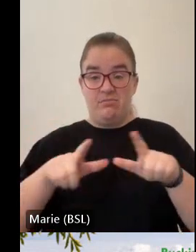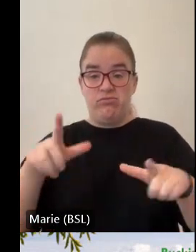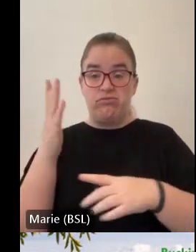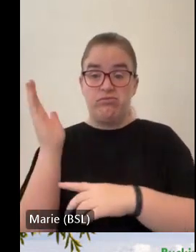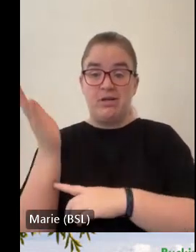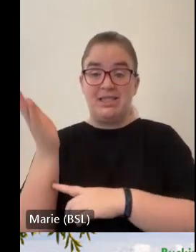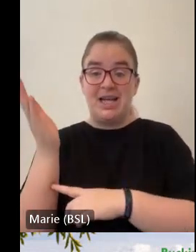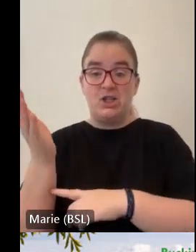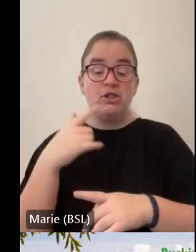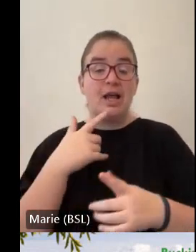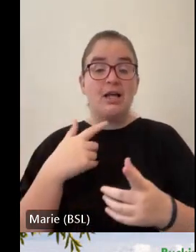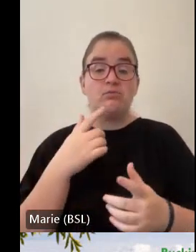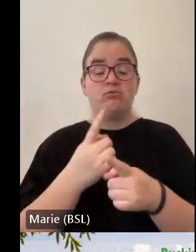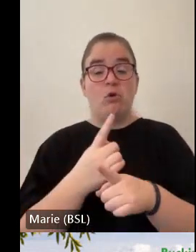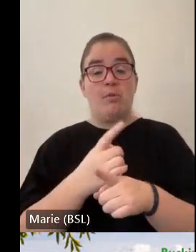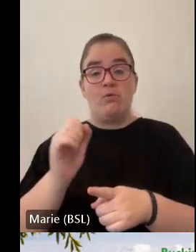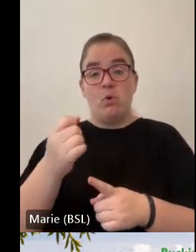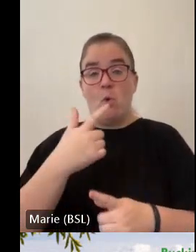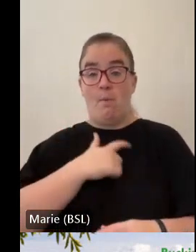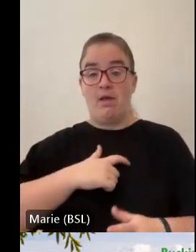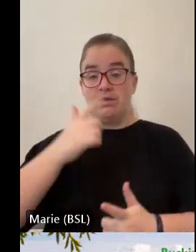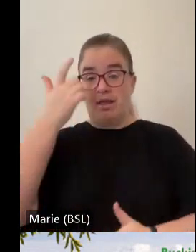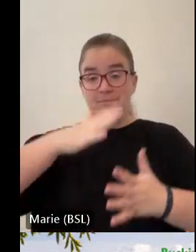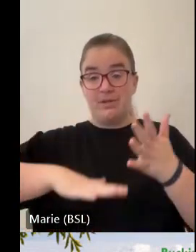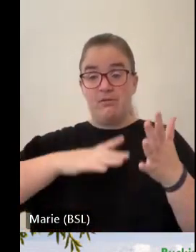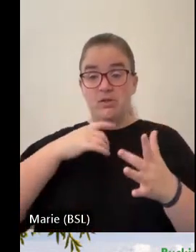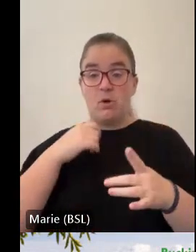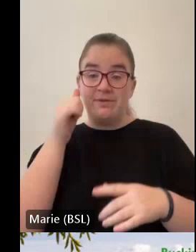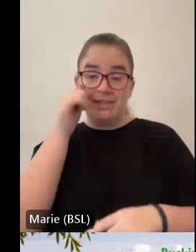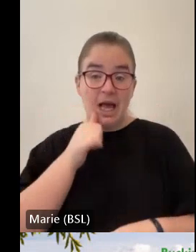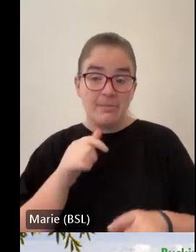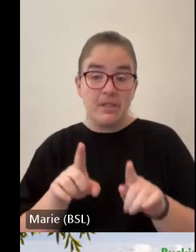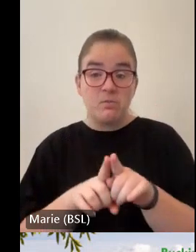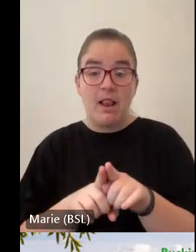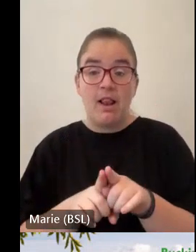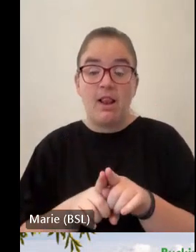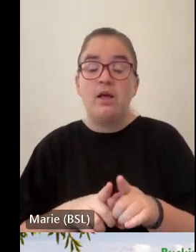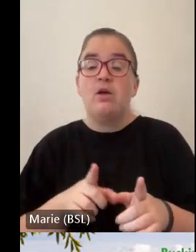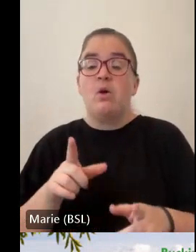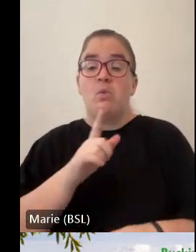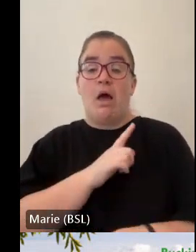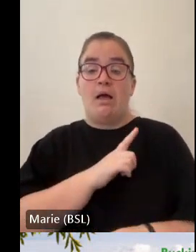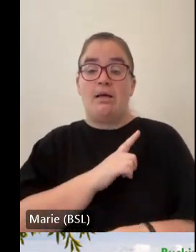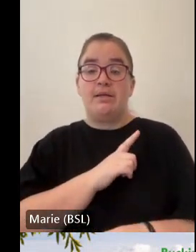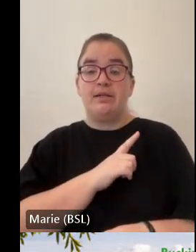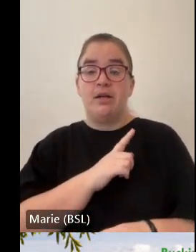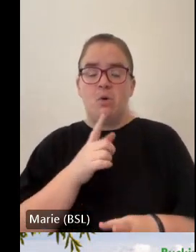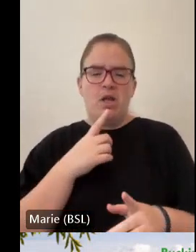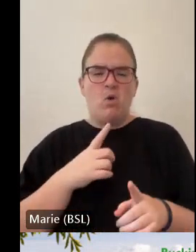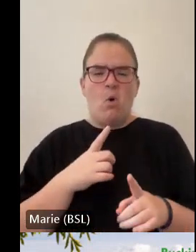scams your personal experience so that as a say we're we're not keeping it as a dirty secret.